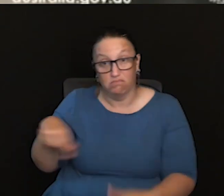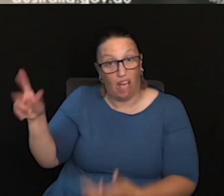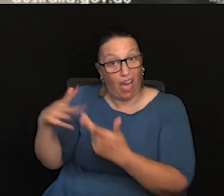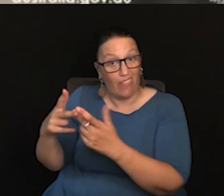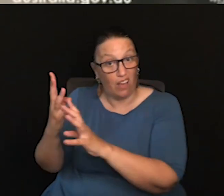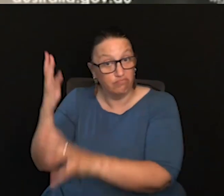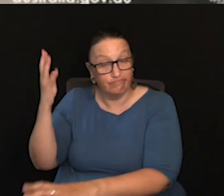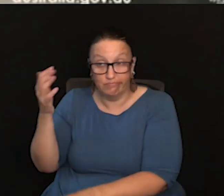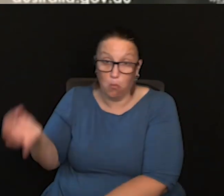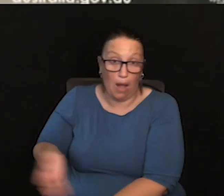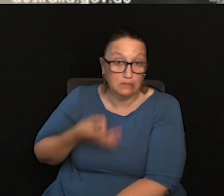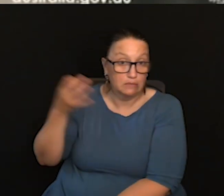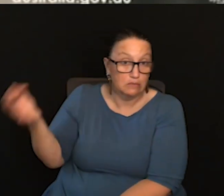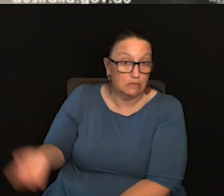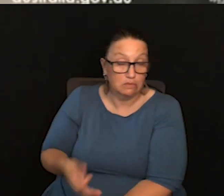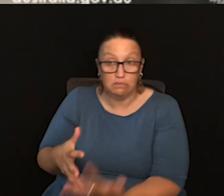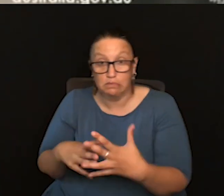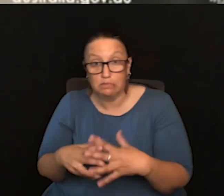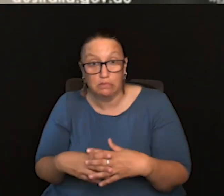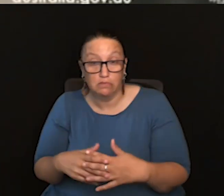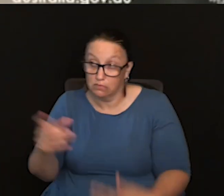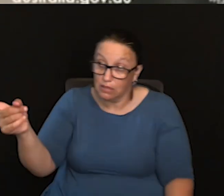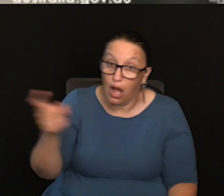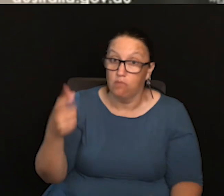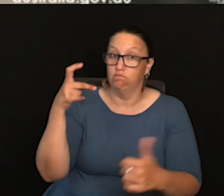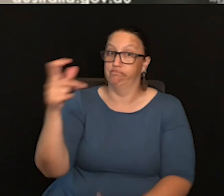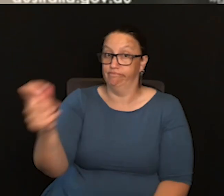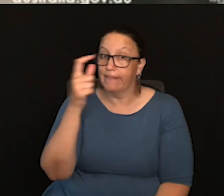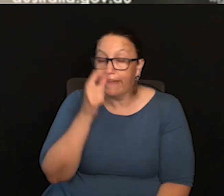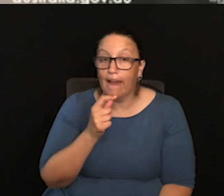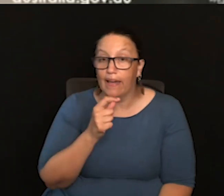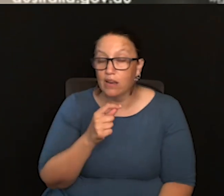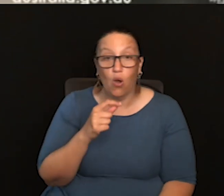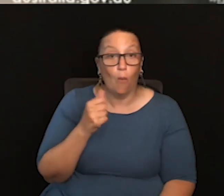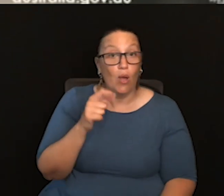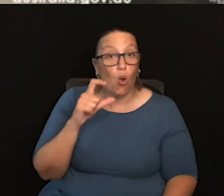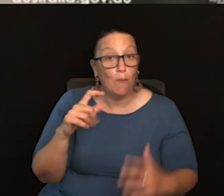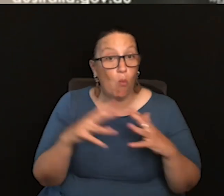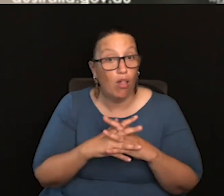Spaces in state vaccination clinics, pharmacies or GPs, there are options there.